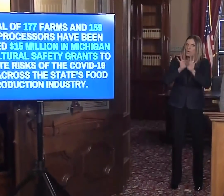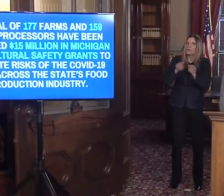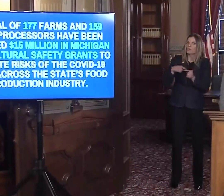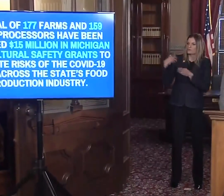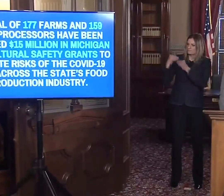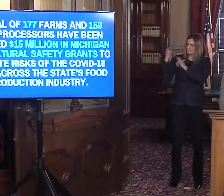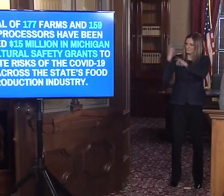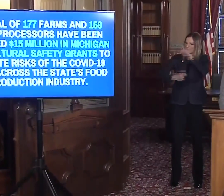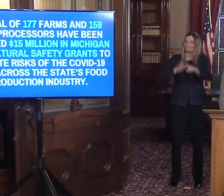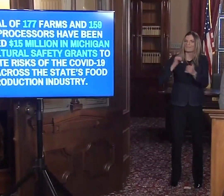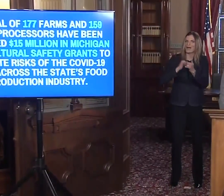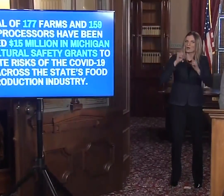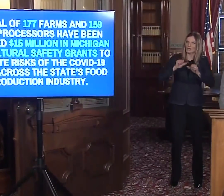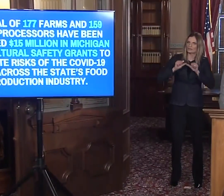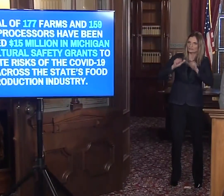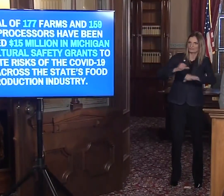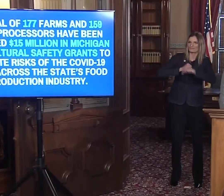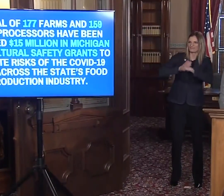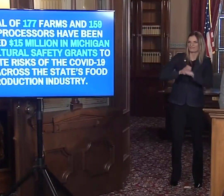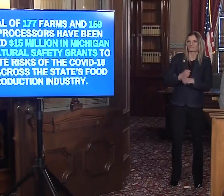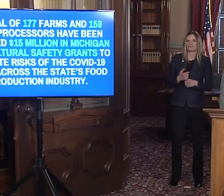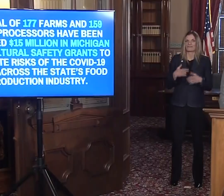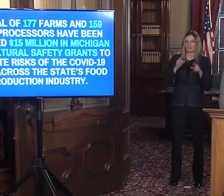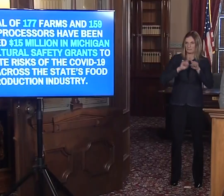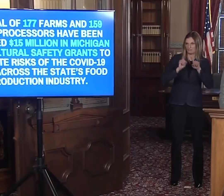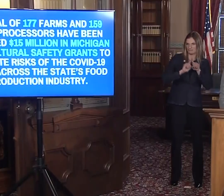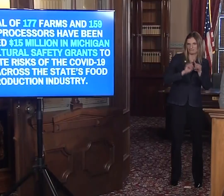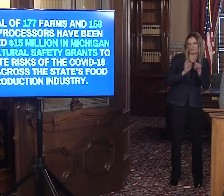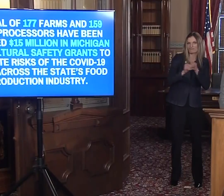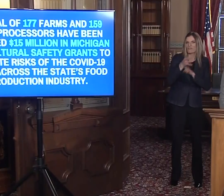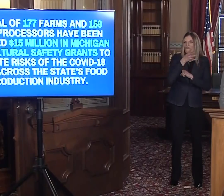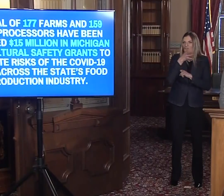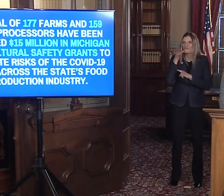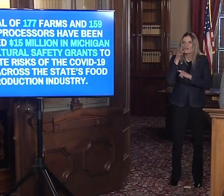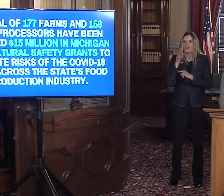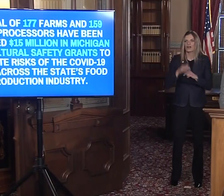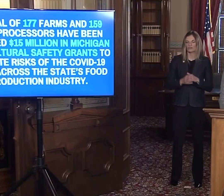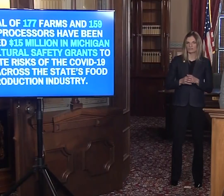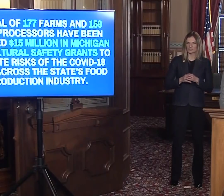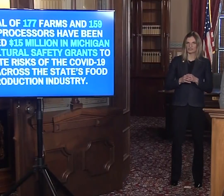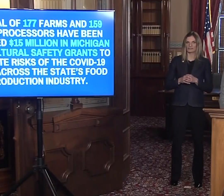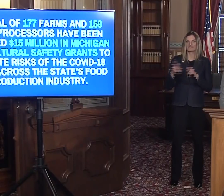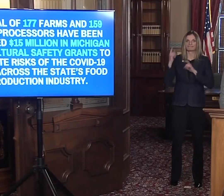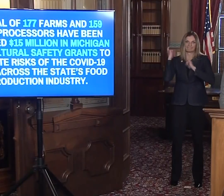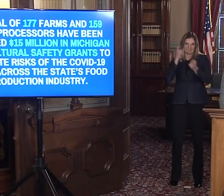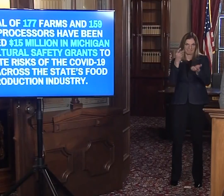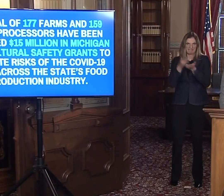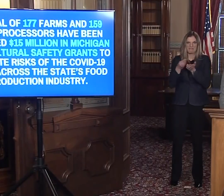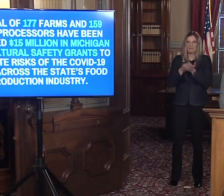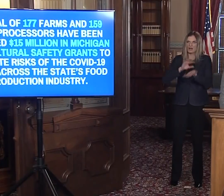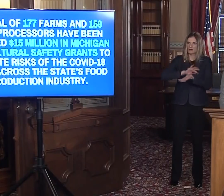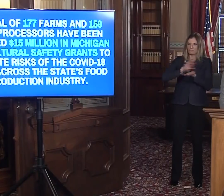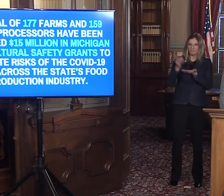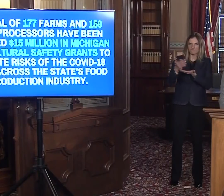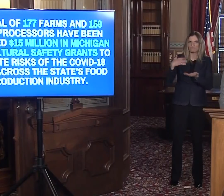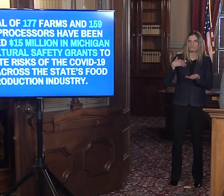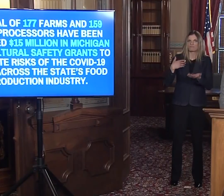RISKS OF COVID-19 ACROSS OUR FOOD PRODUCTION INDUSTRY. ADDITIONALLY, 124 SMALL FARMS OF